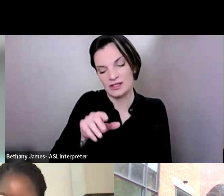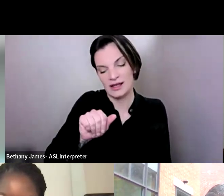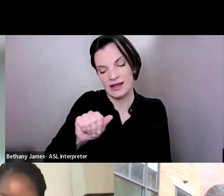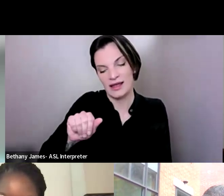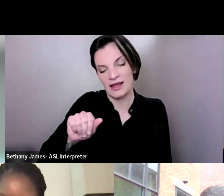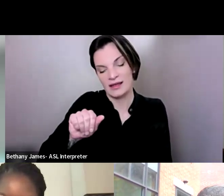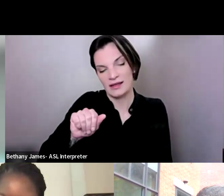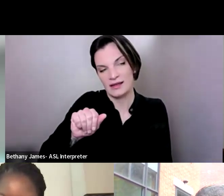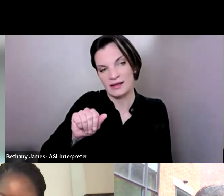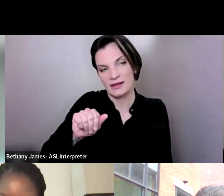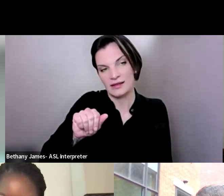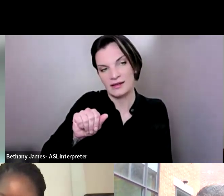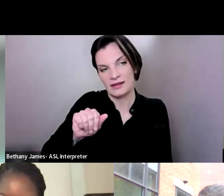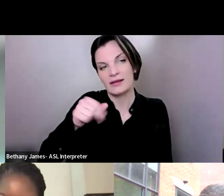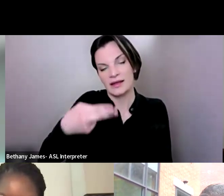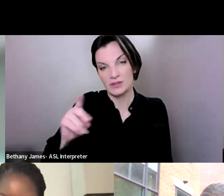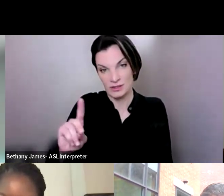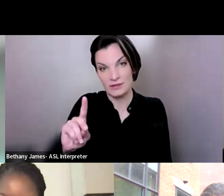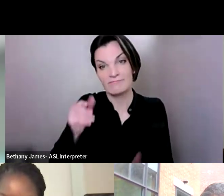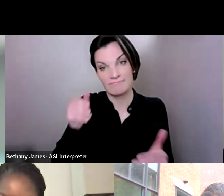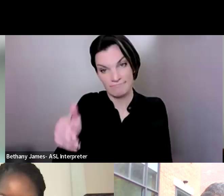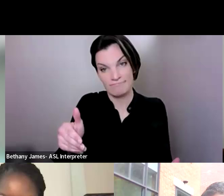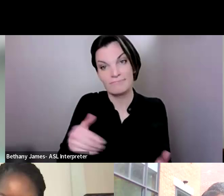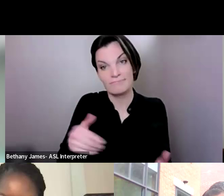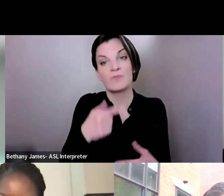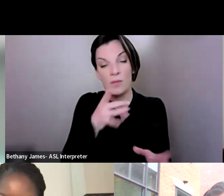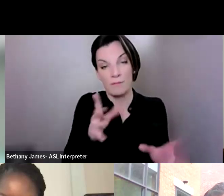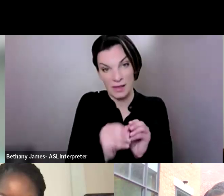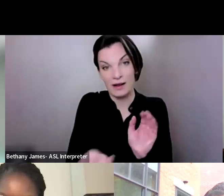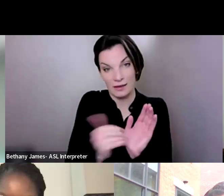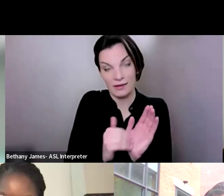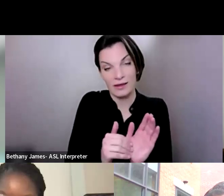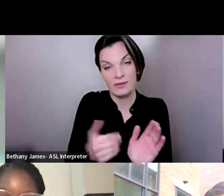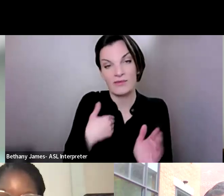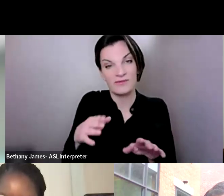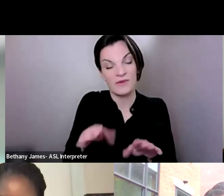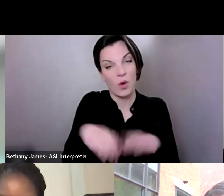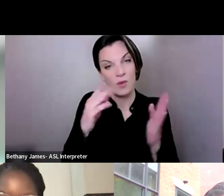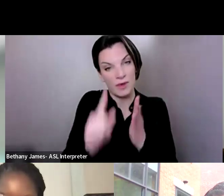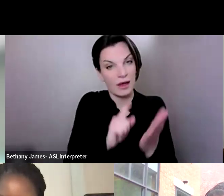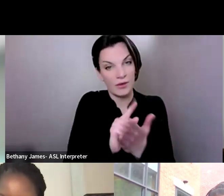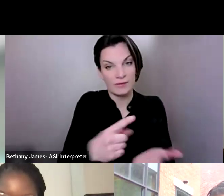conversation and meet with us again, we're having an open hour conversation on June